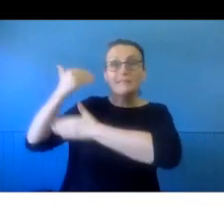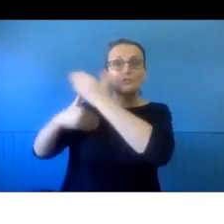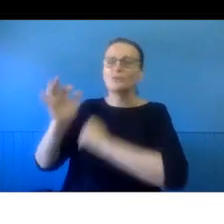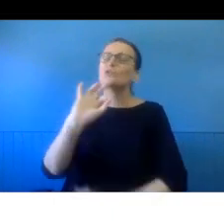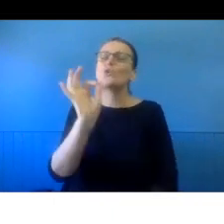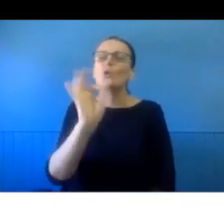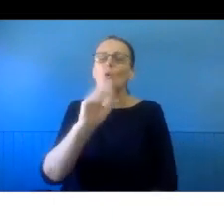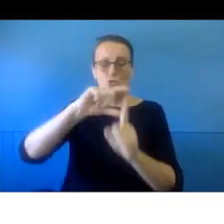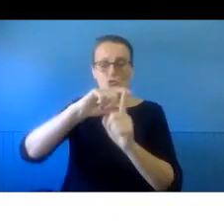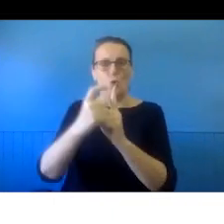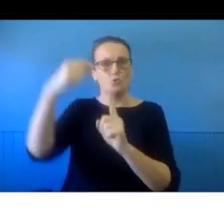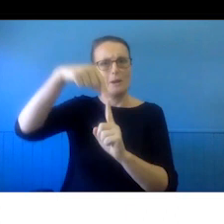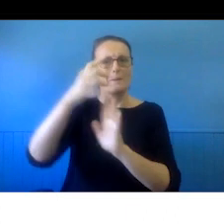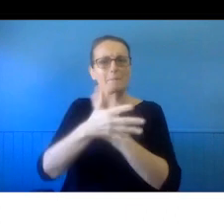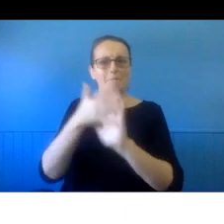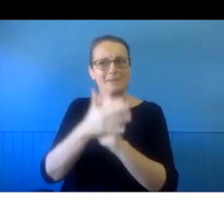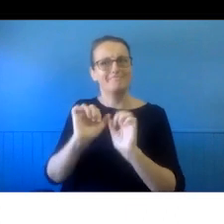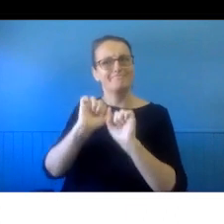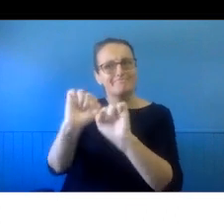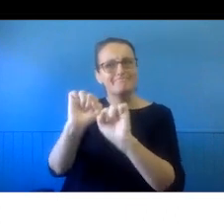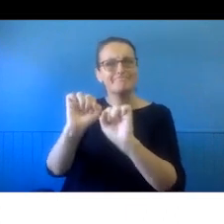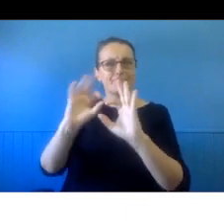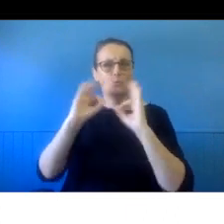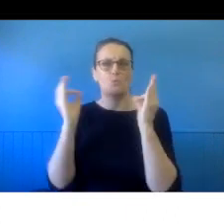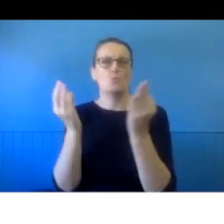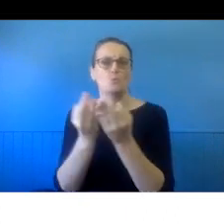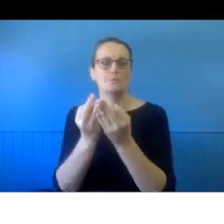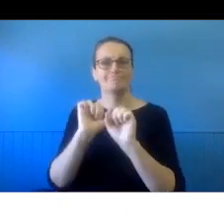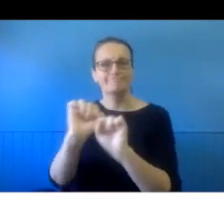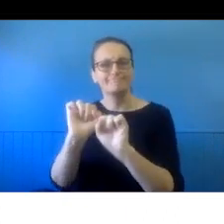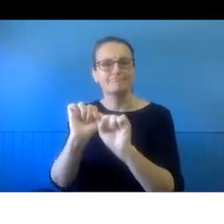What I mean by that is the way that we relate to each other within given